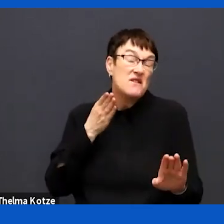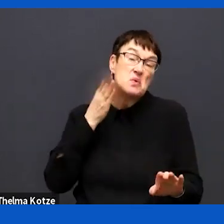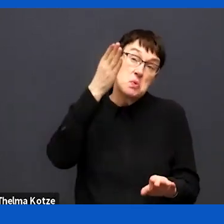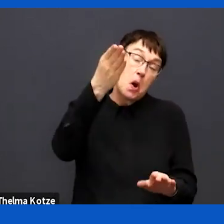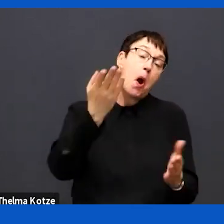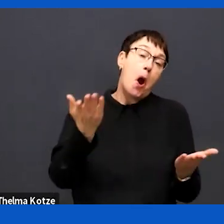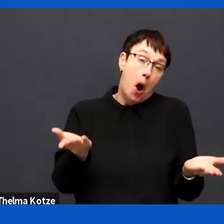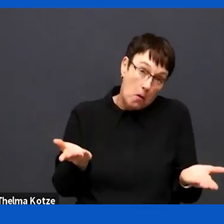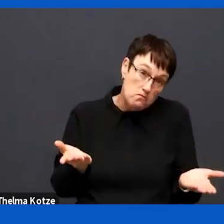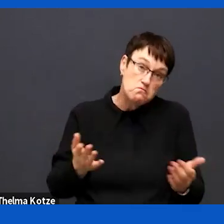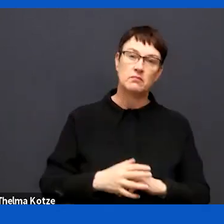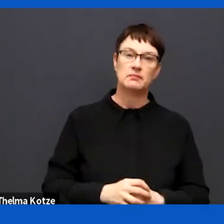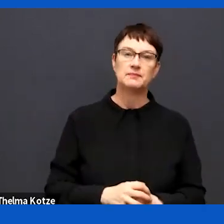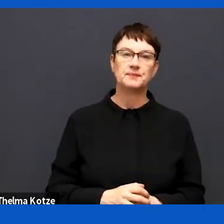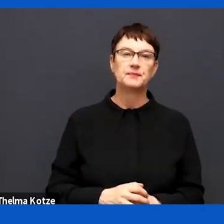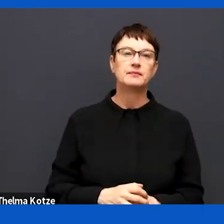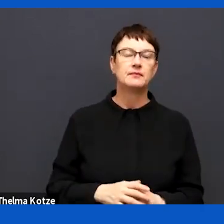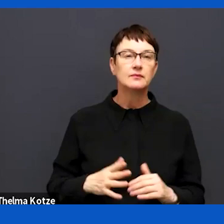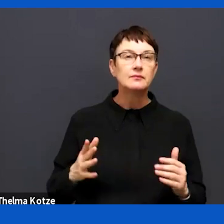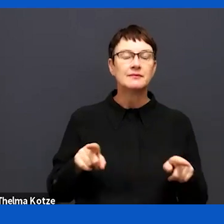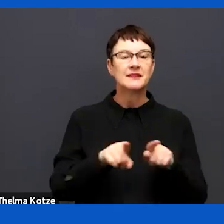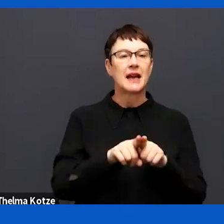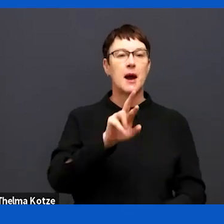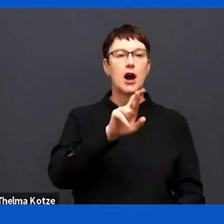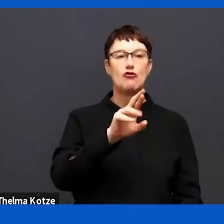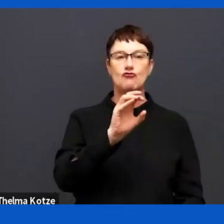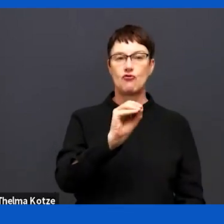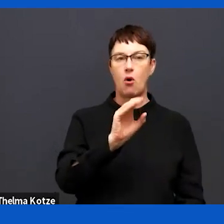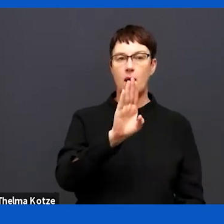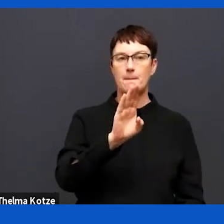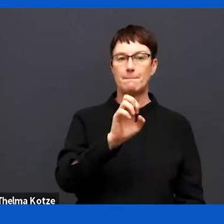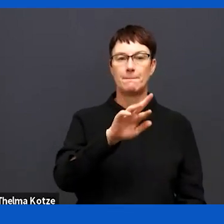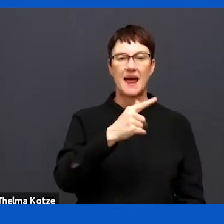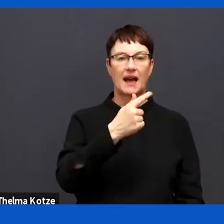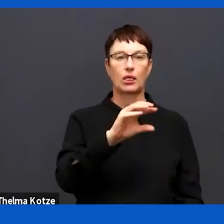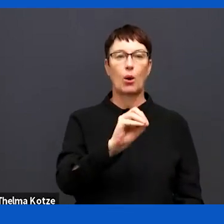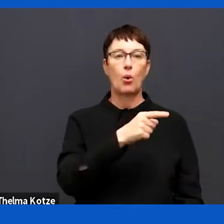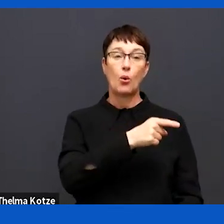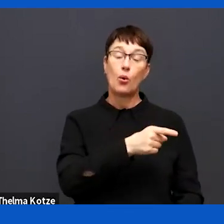accessibility by design. Accessibility maturity, call it whatever you like. I